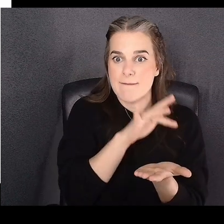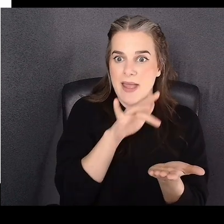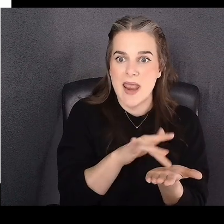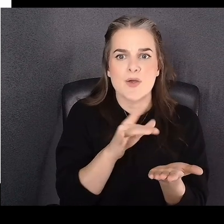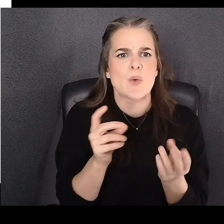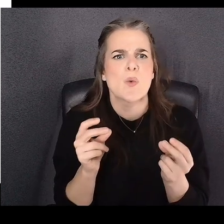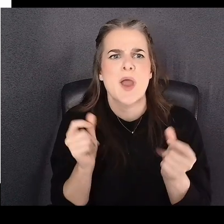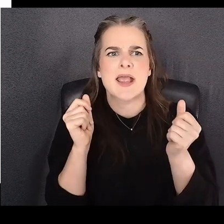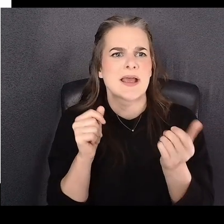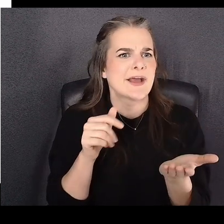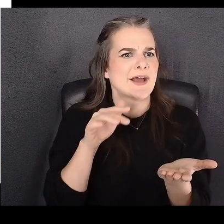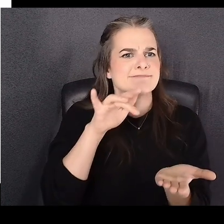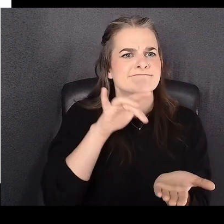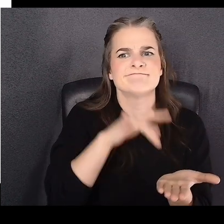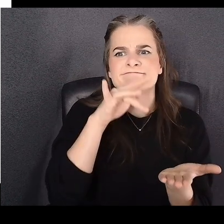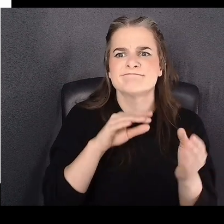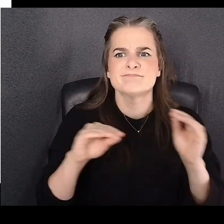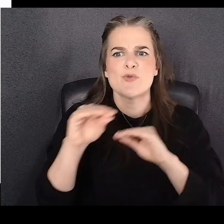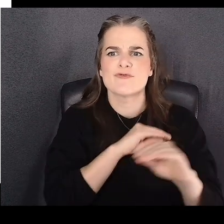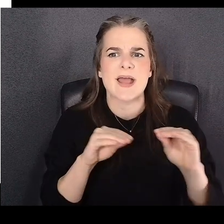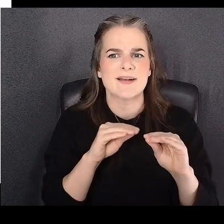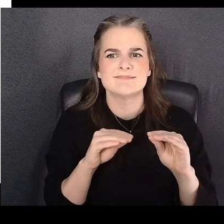like leveraging an AAC button.